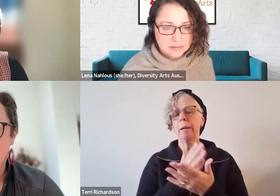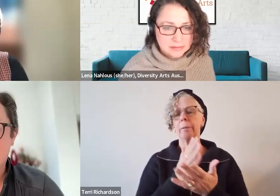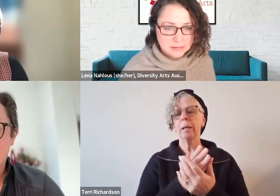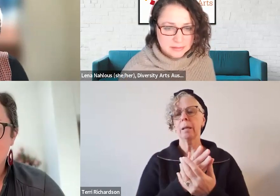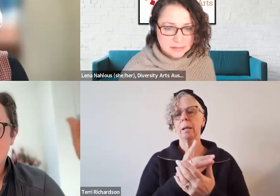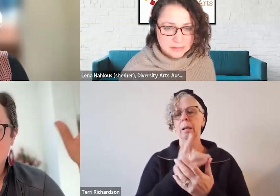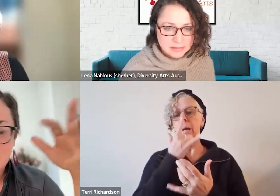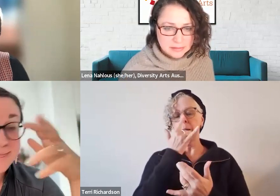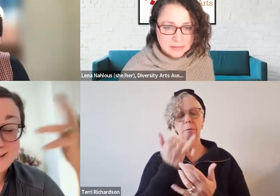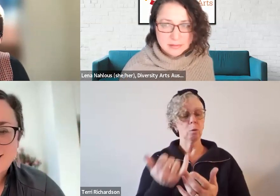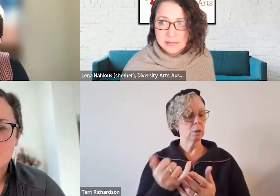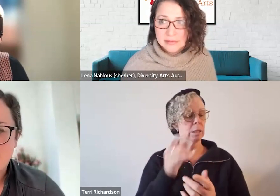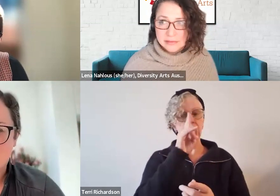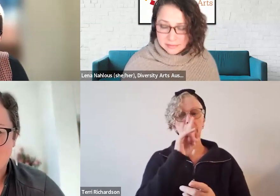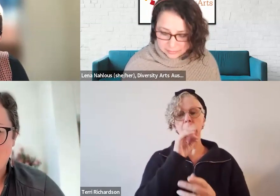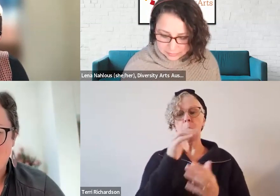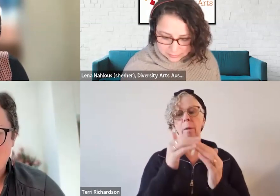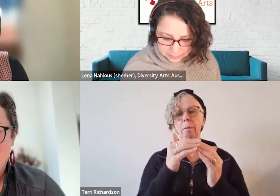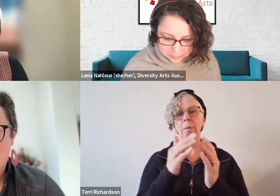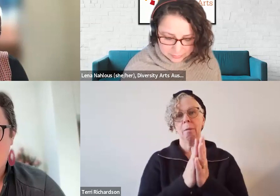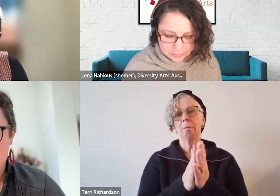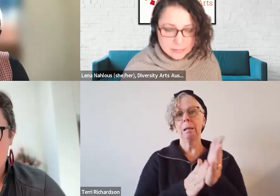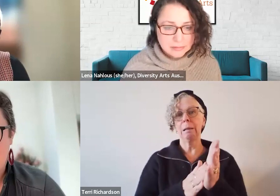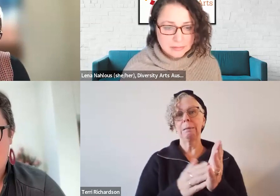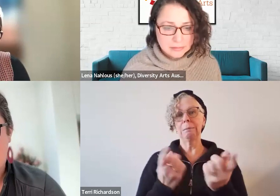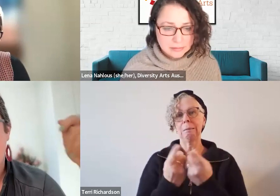the people with the least resources to spare,